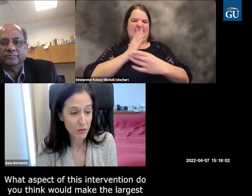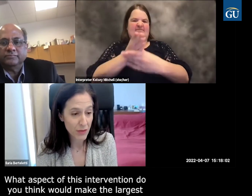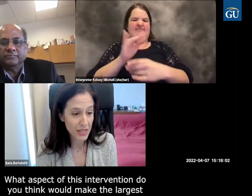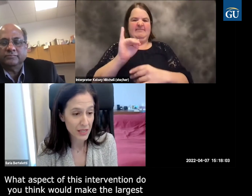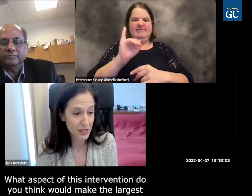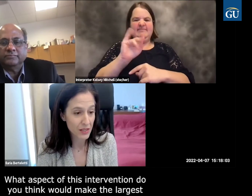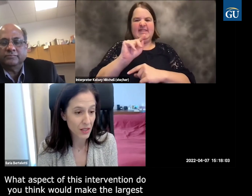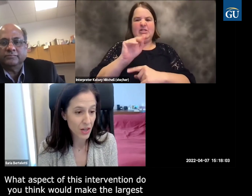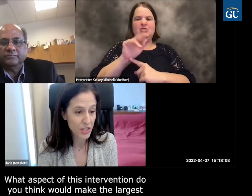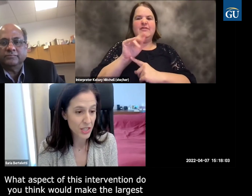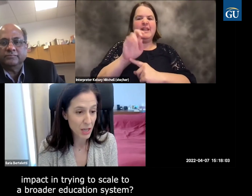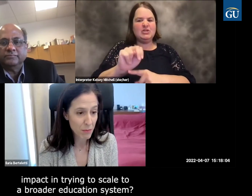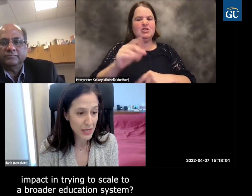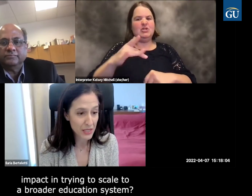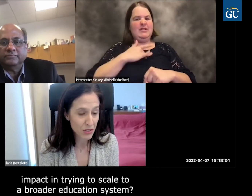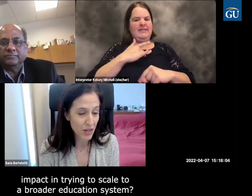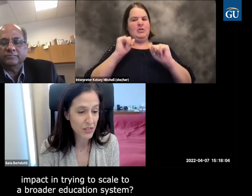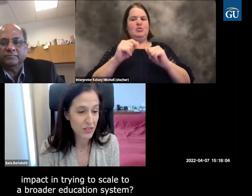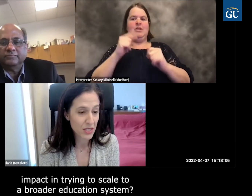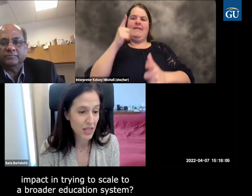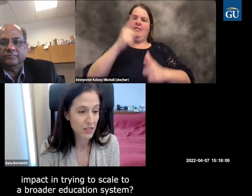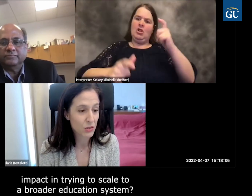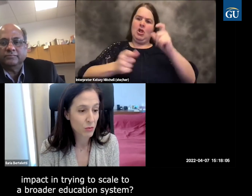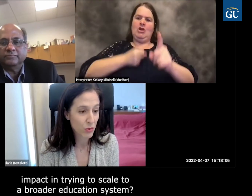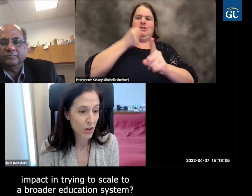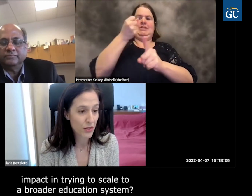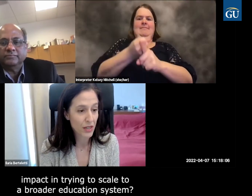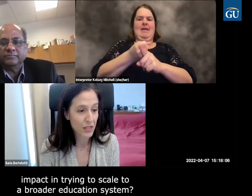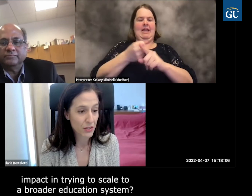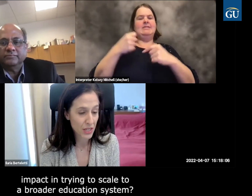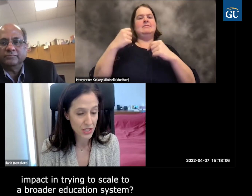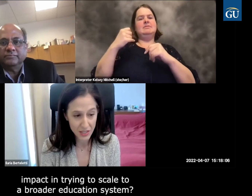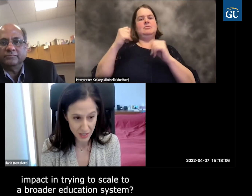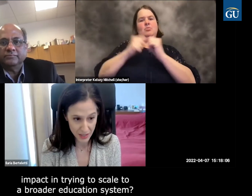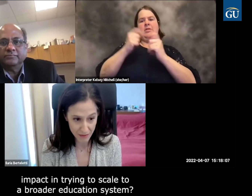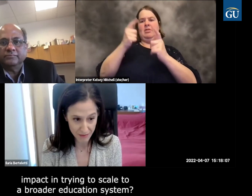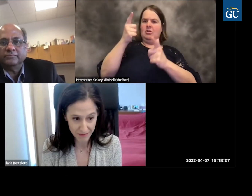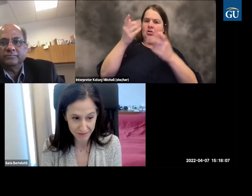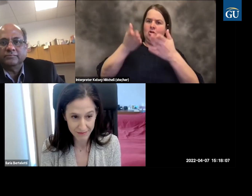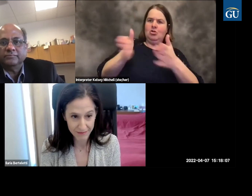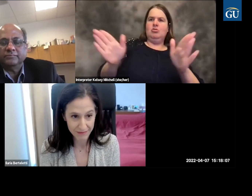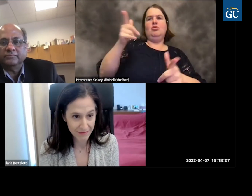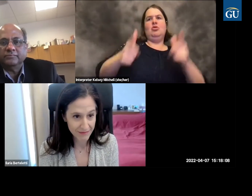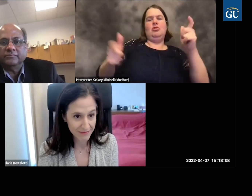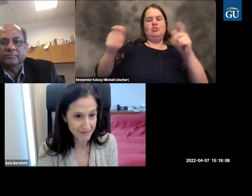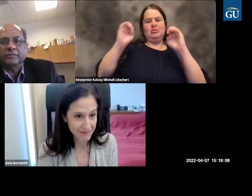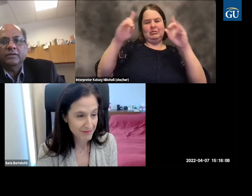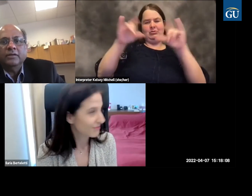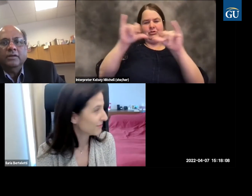make the largest impact in trying to scale to a broader education system